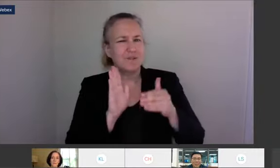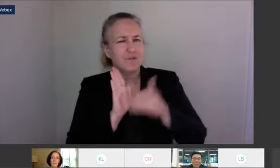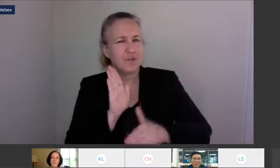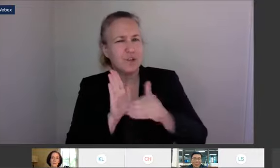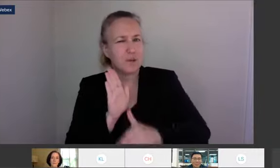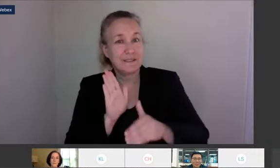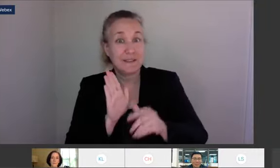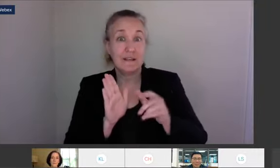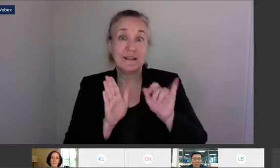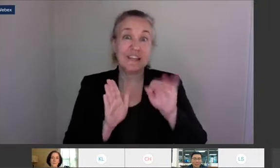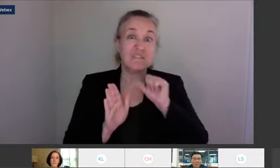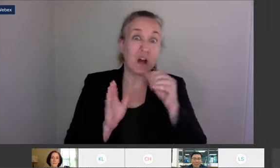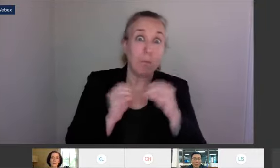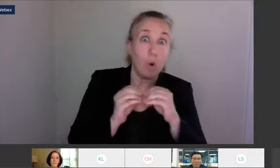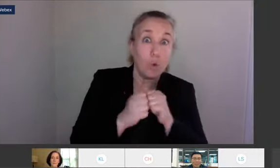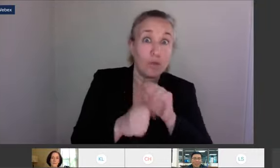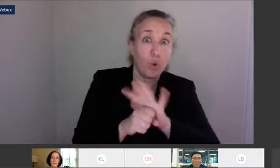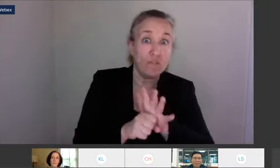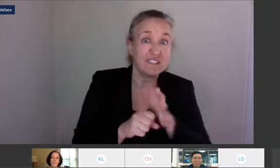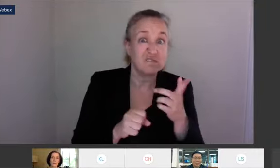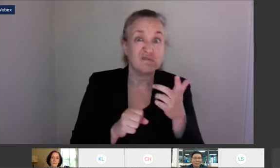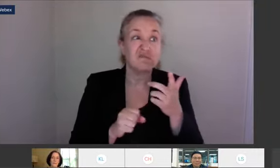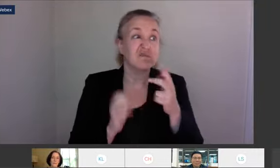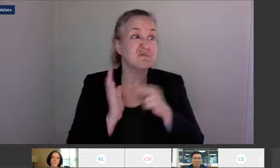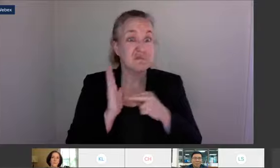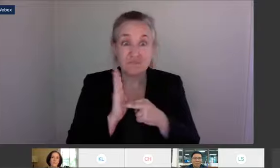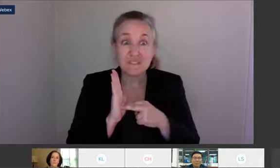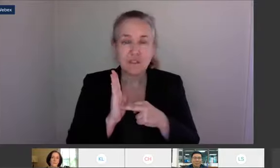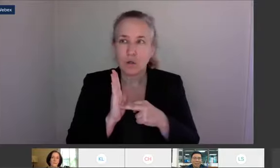and as a result we are very concerned about people who are ignoring